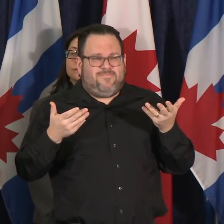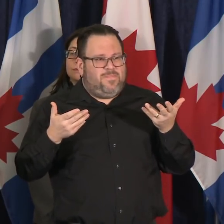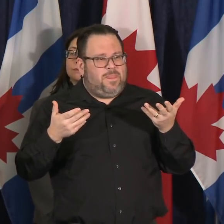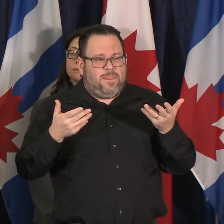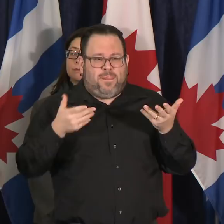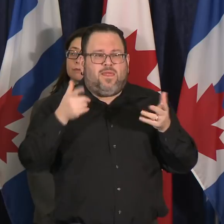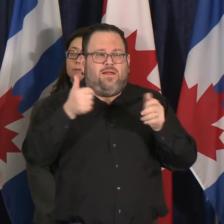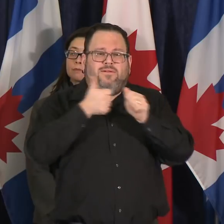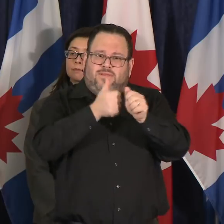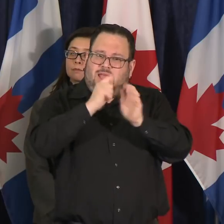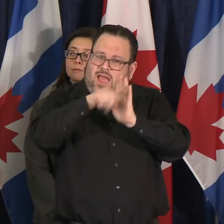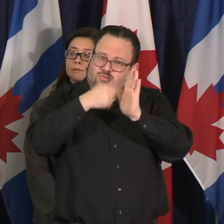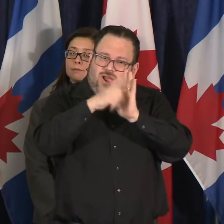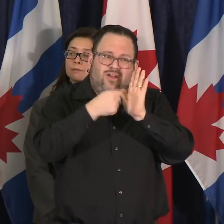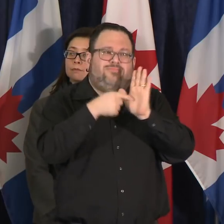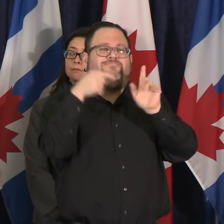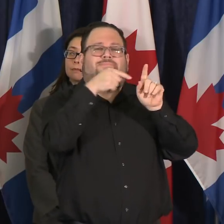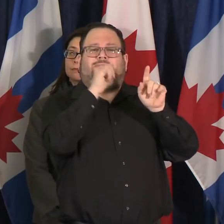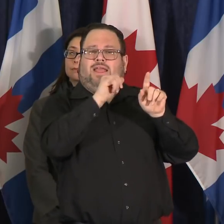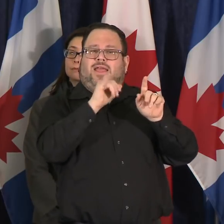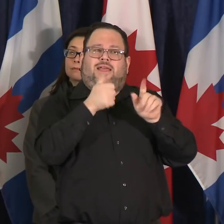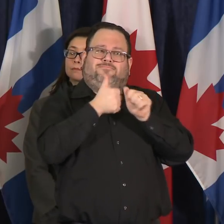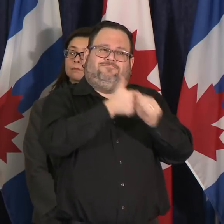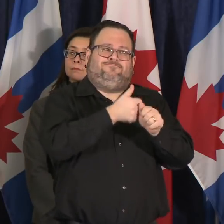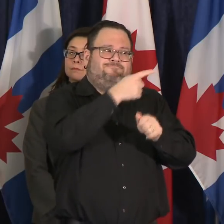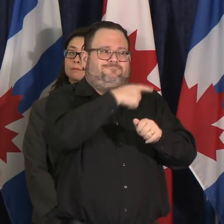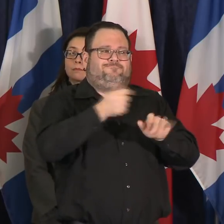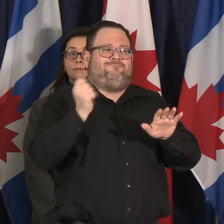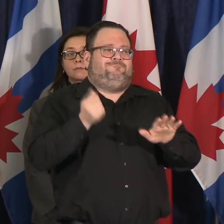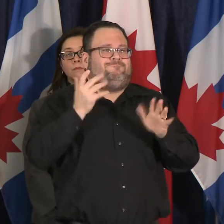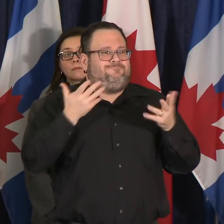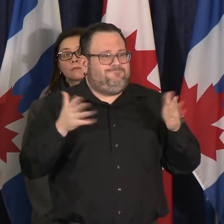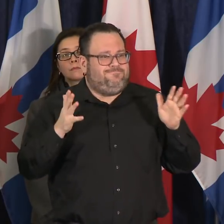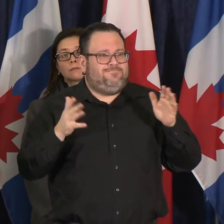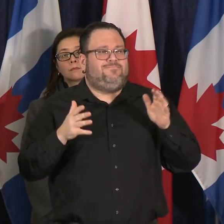were the appropriate thing to do we would do it at this point in time there